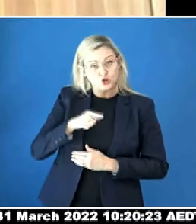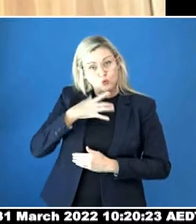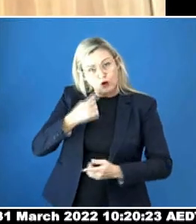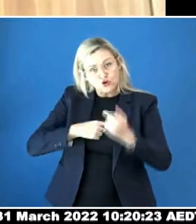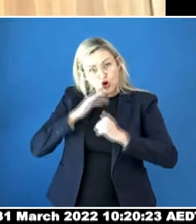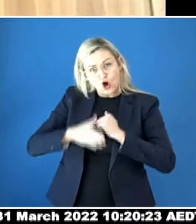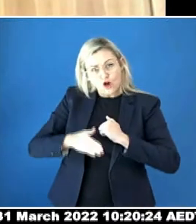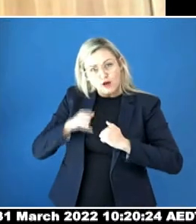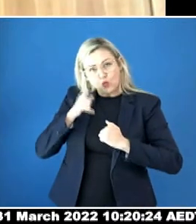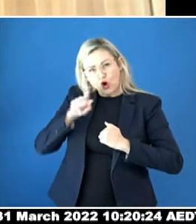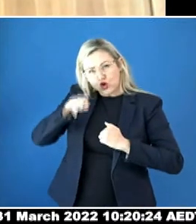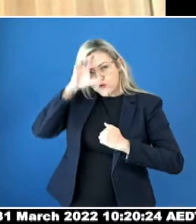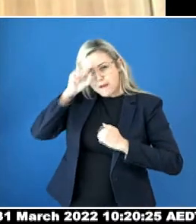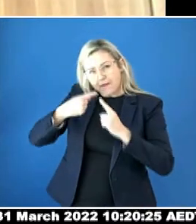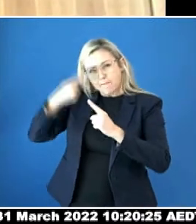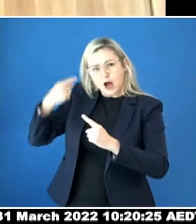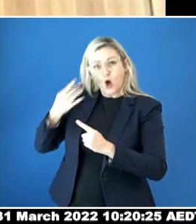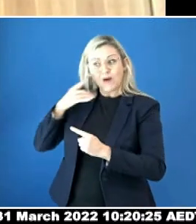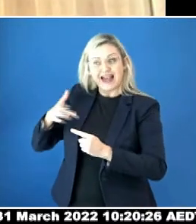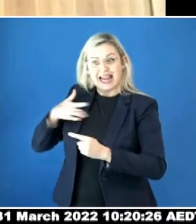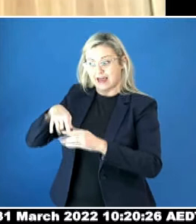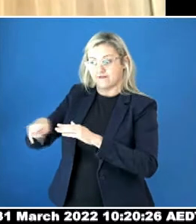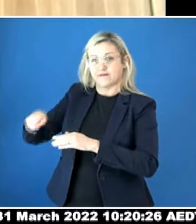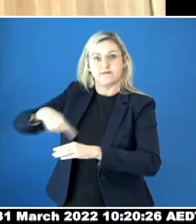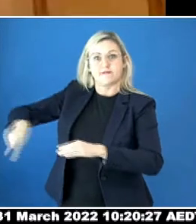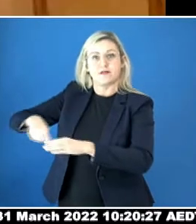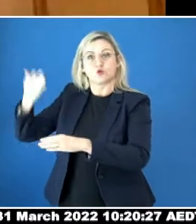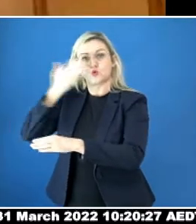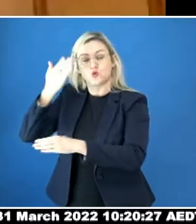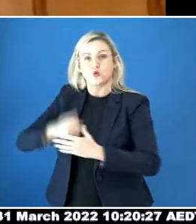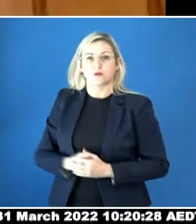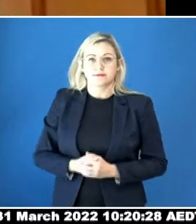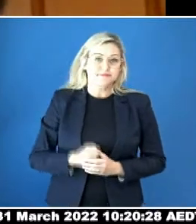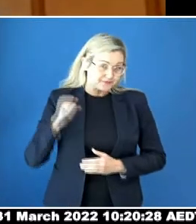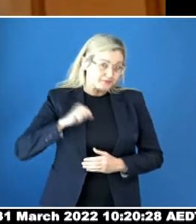about living at [REDACTED] School?